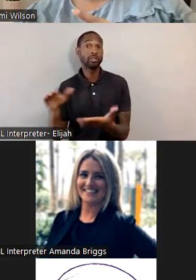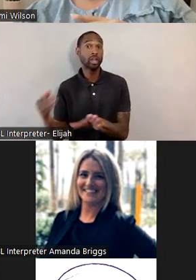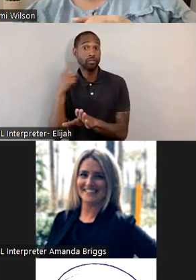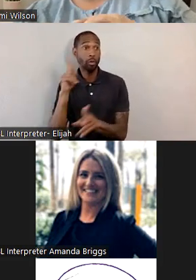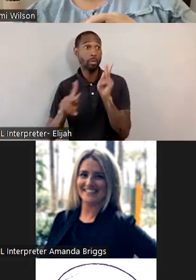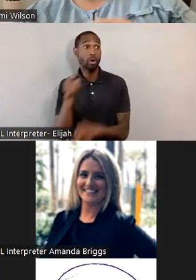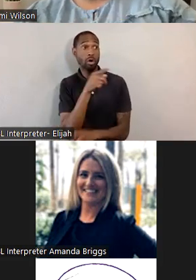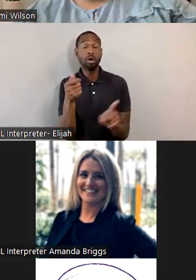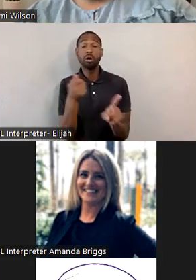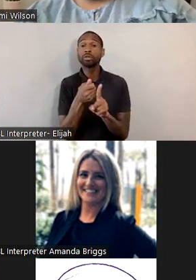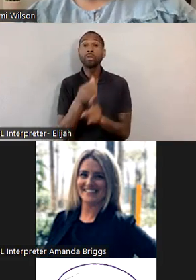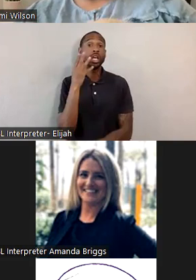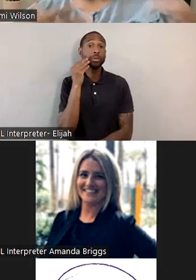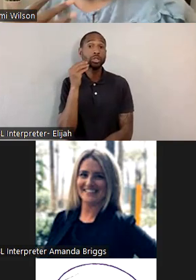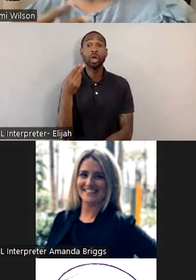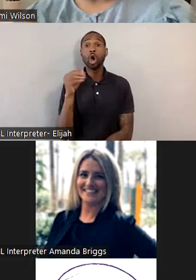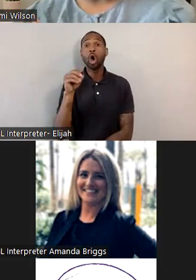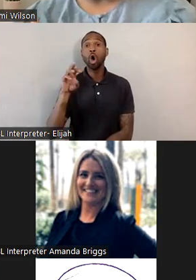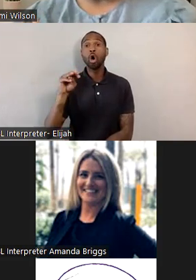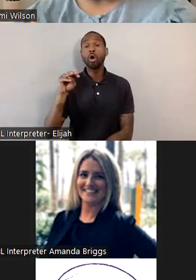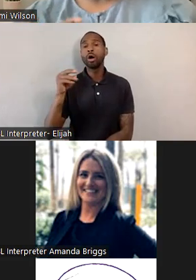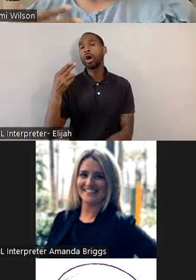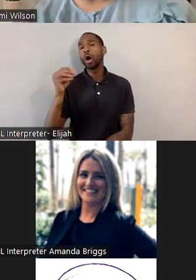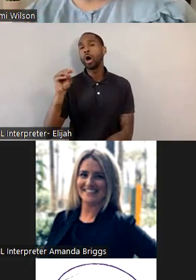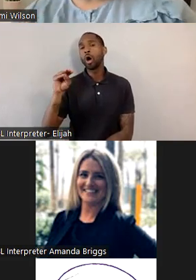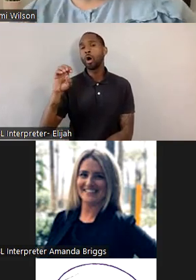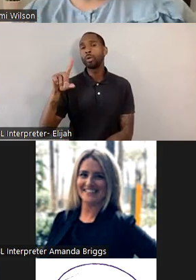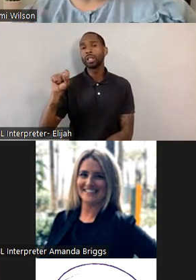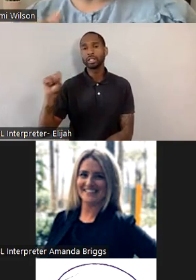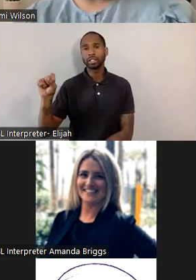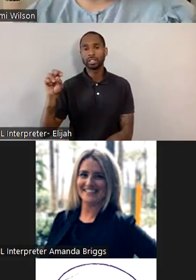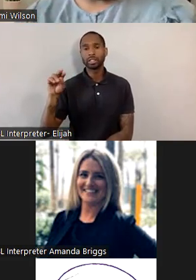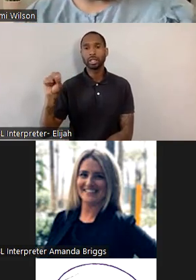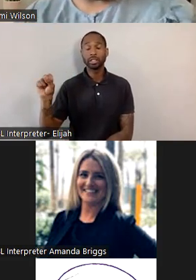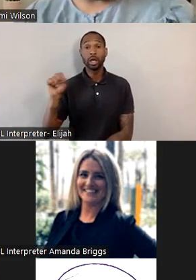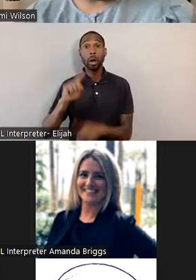The fact is, that homelessness itself can lead to substance use.